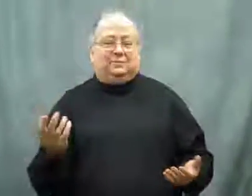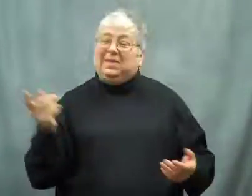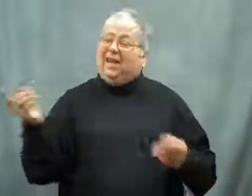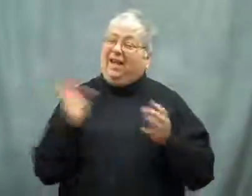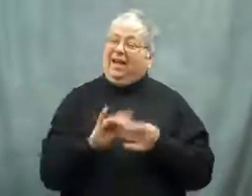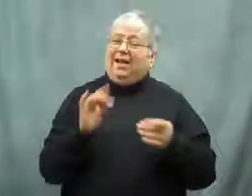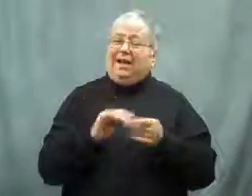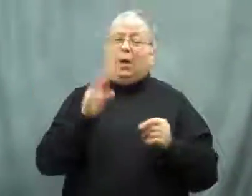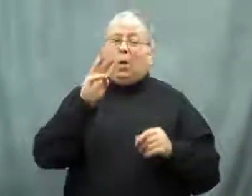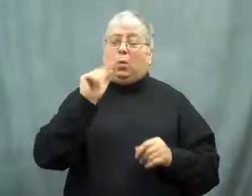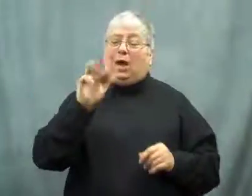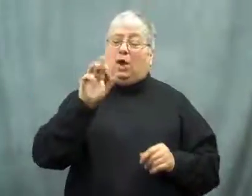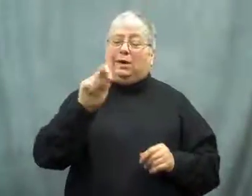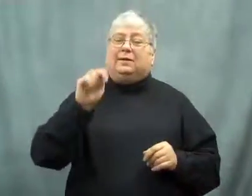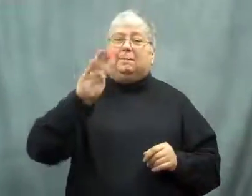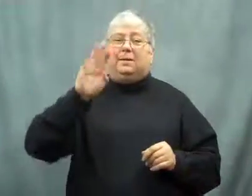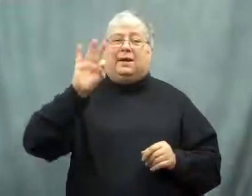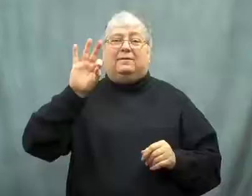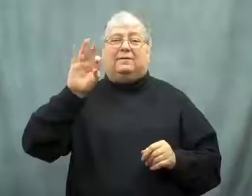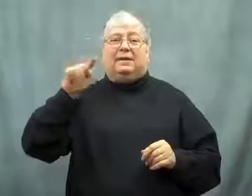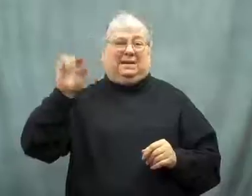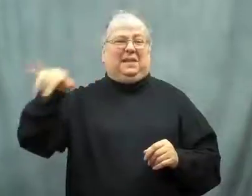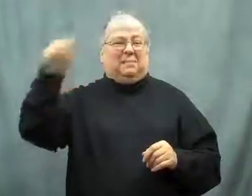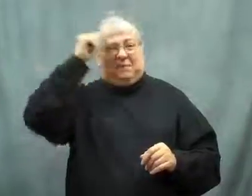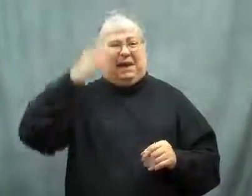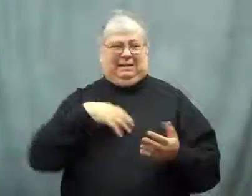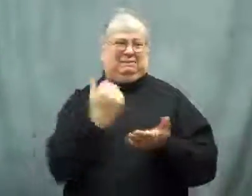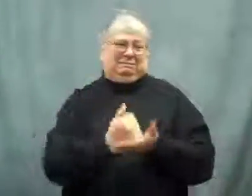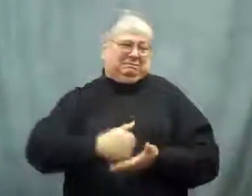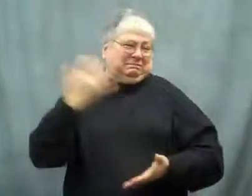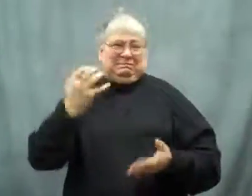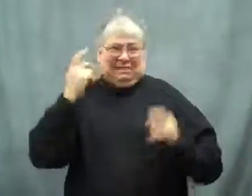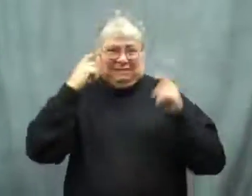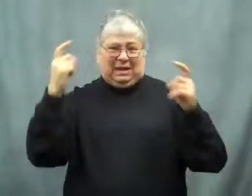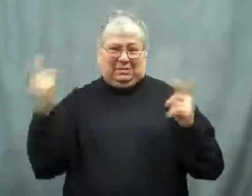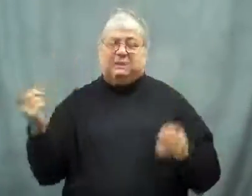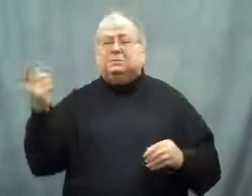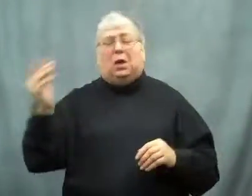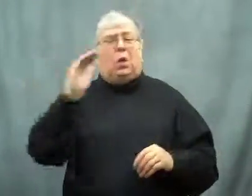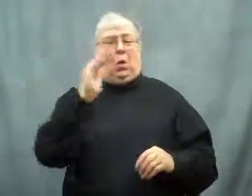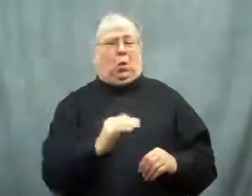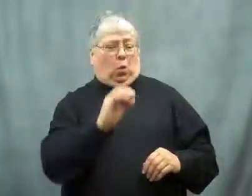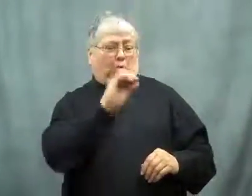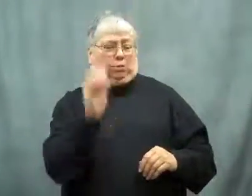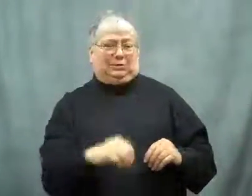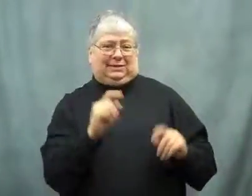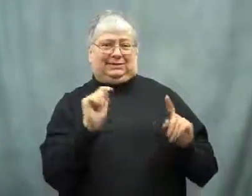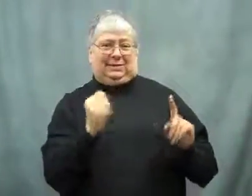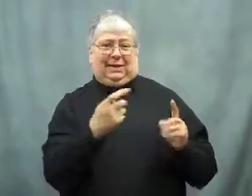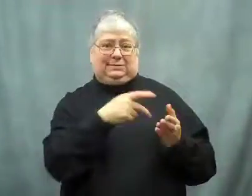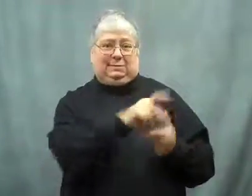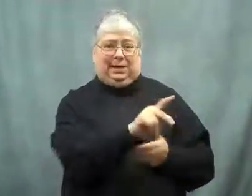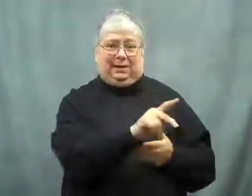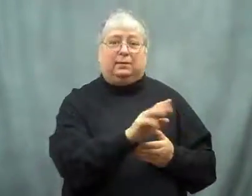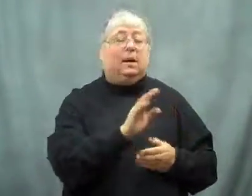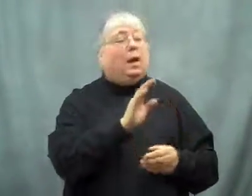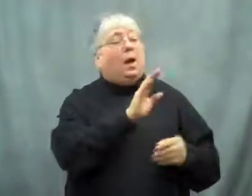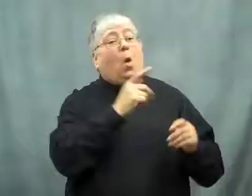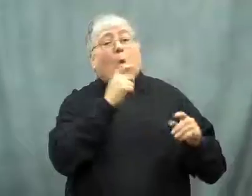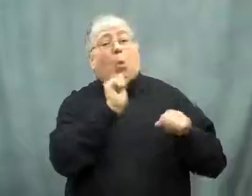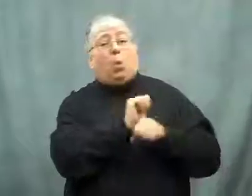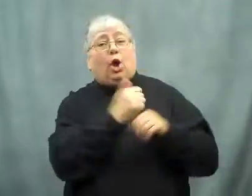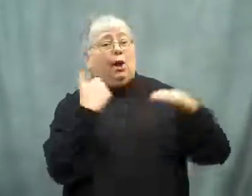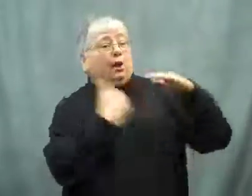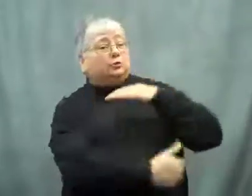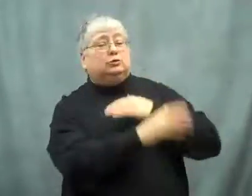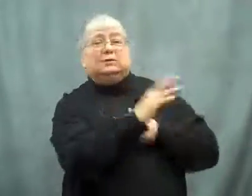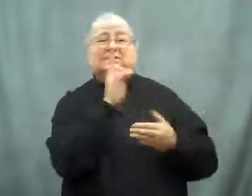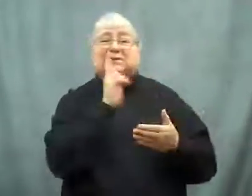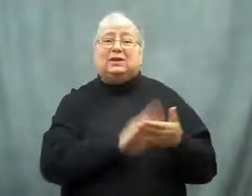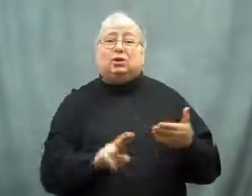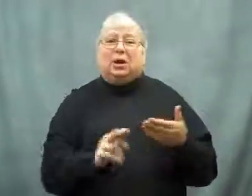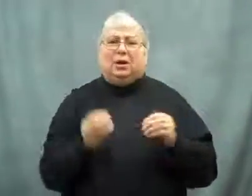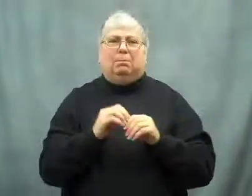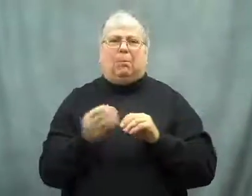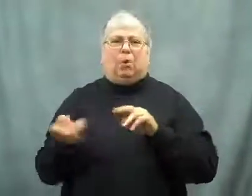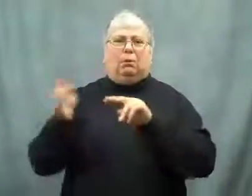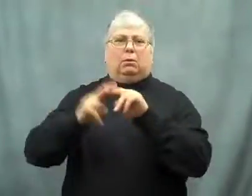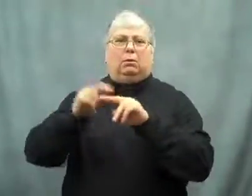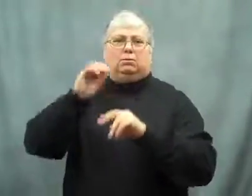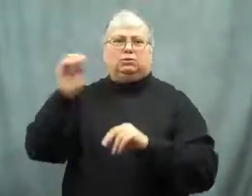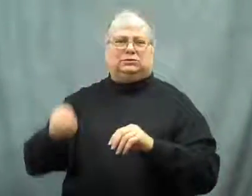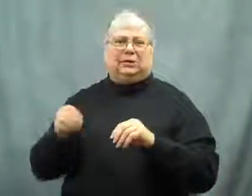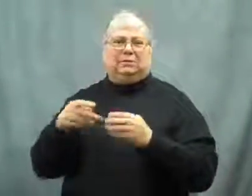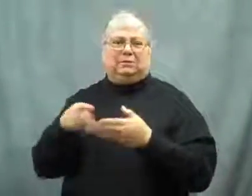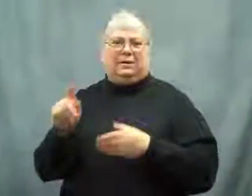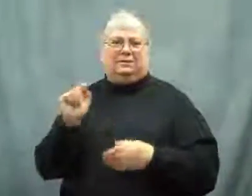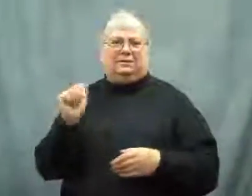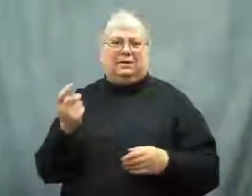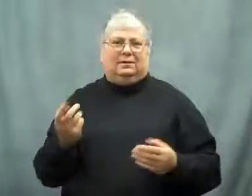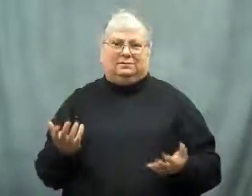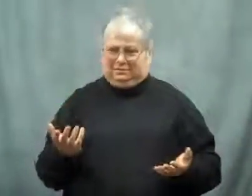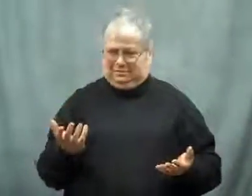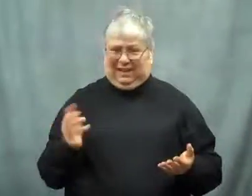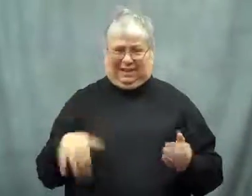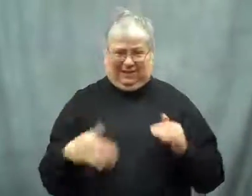He pointed out Warren Buffett pays a lower tax rate than his secretary.